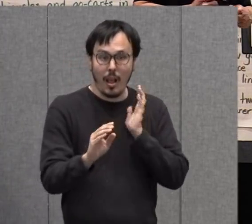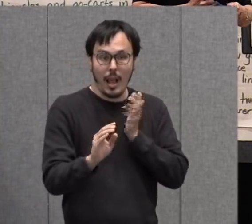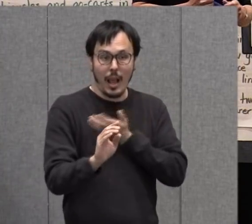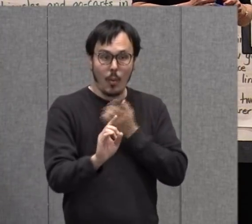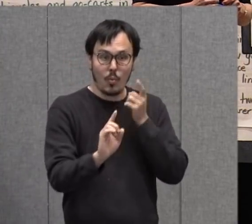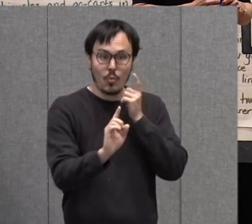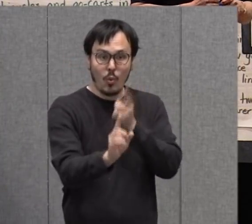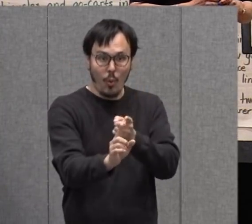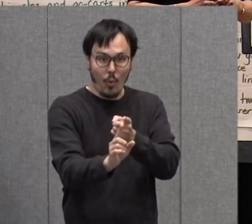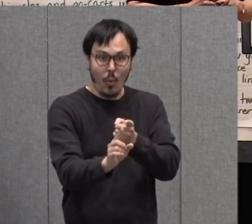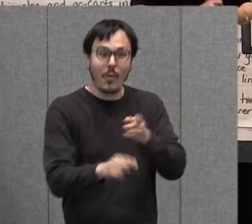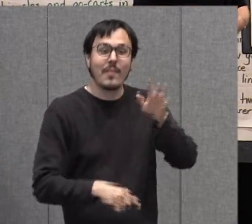We were able to solve.